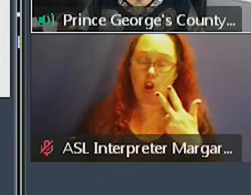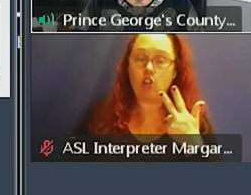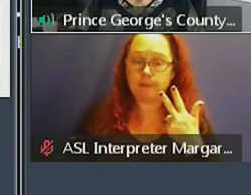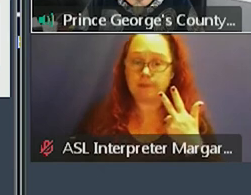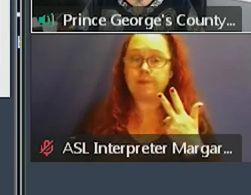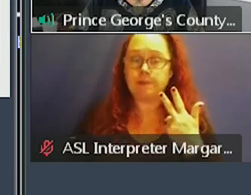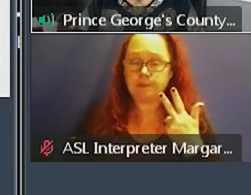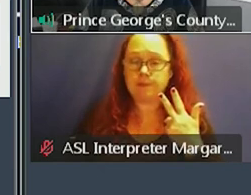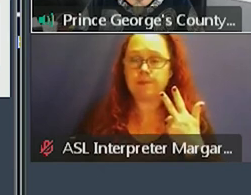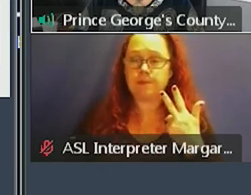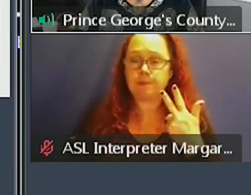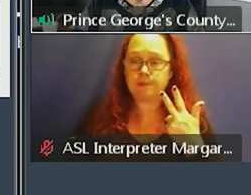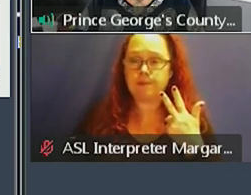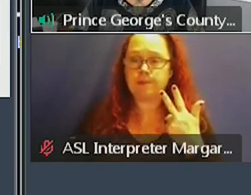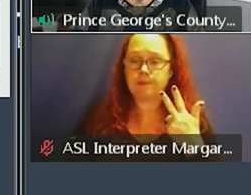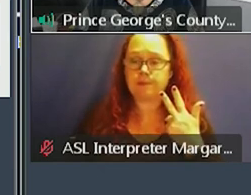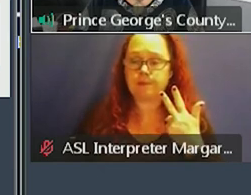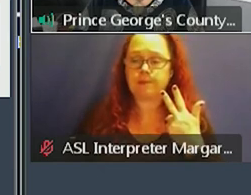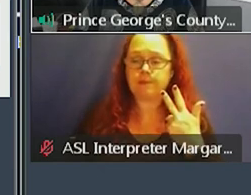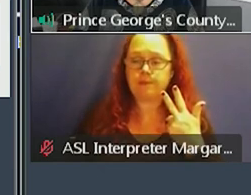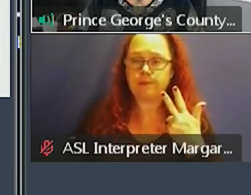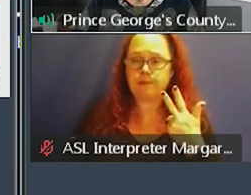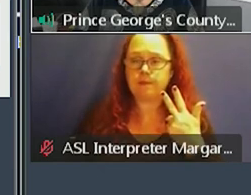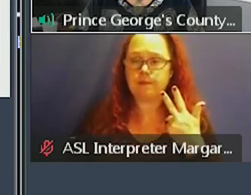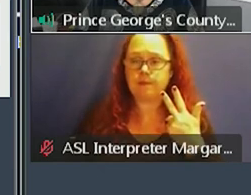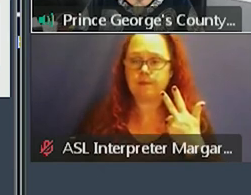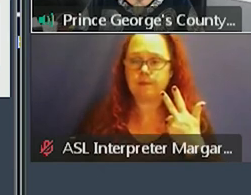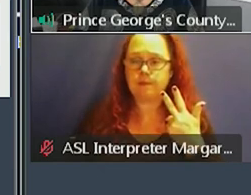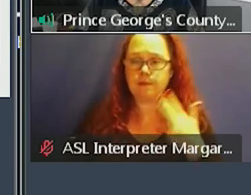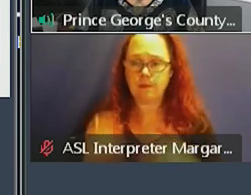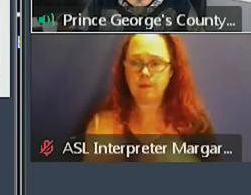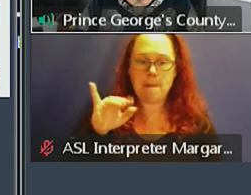Okay. And then Ms. Borden, did you have anything to add Mr.